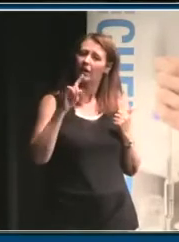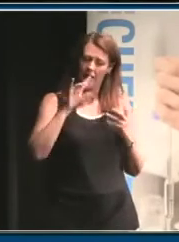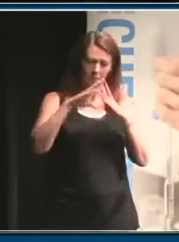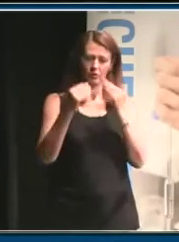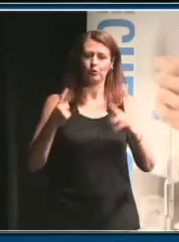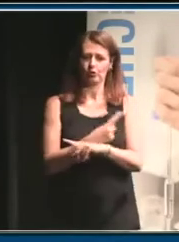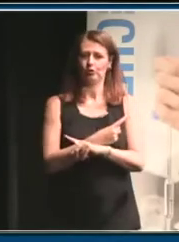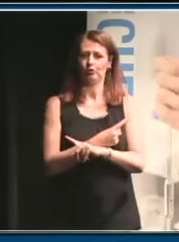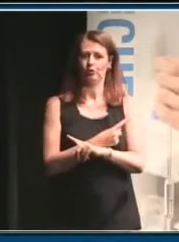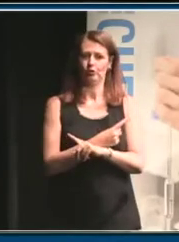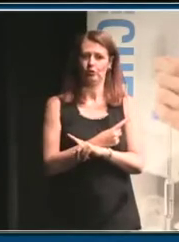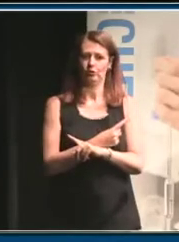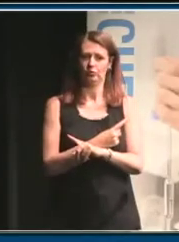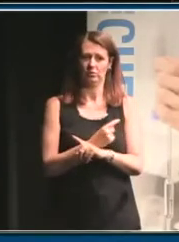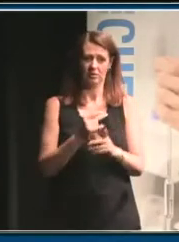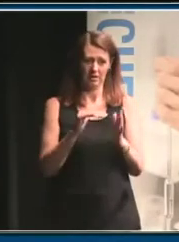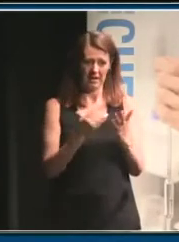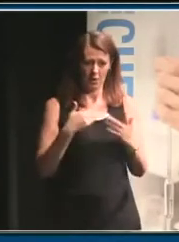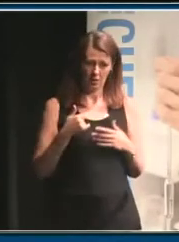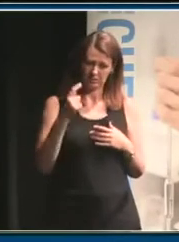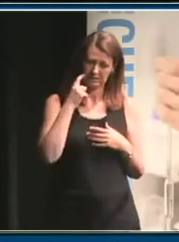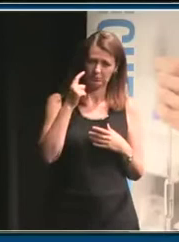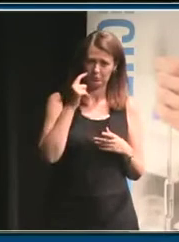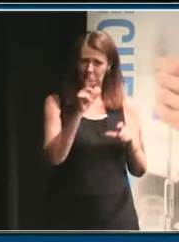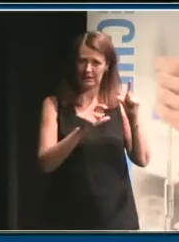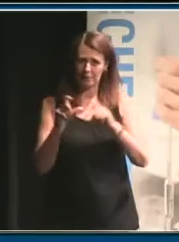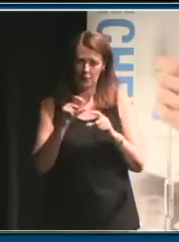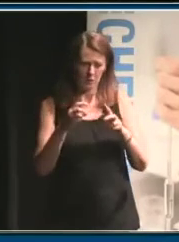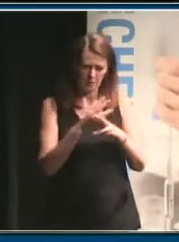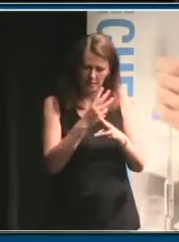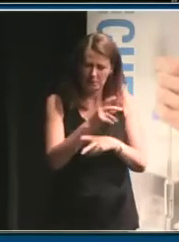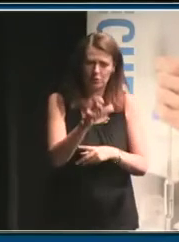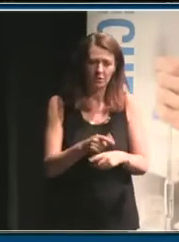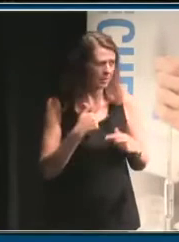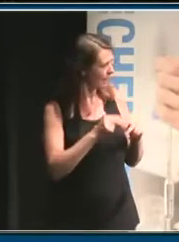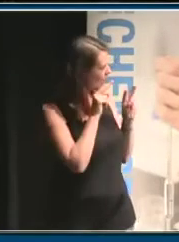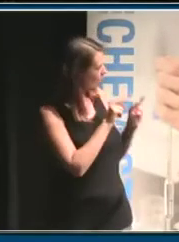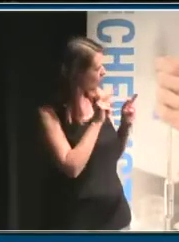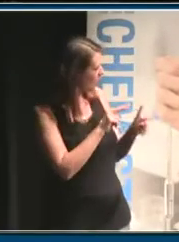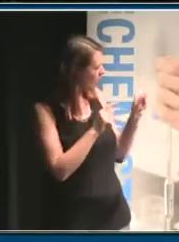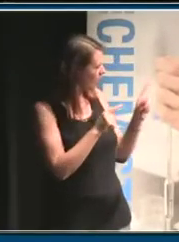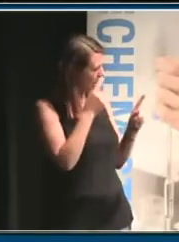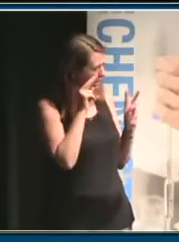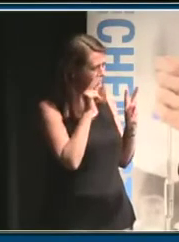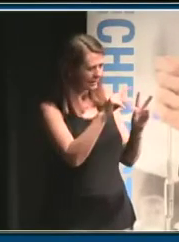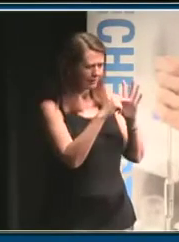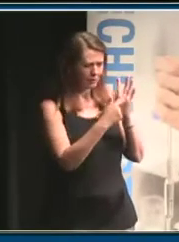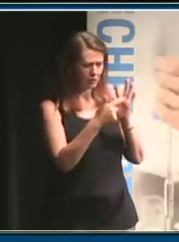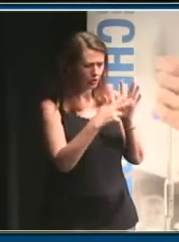Now I’m just a simple chemist, I’m not a mathematician or a statistician if I look at this long enough I start to detect a trend, all right, that each of these